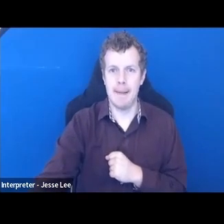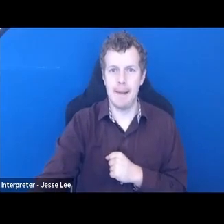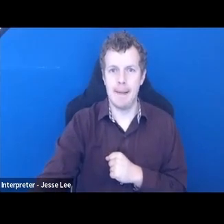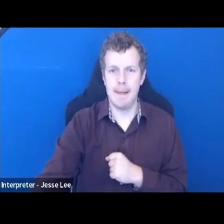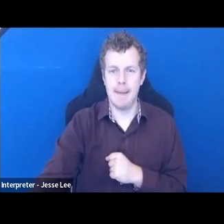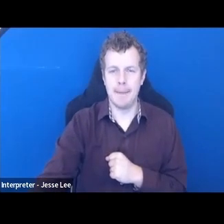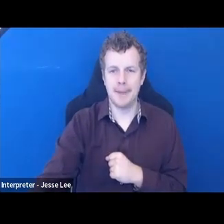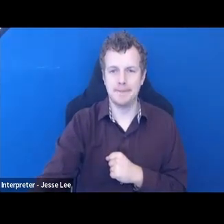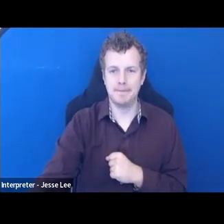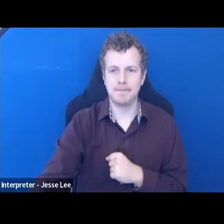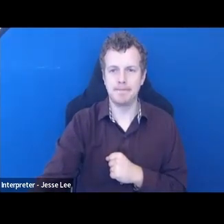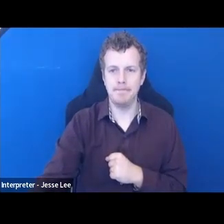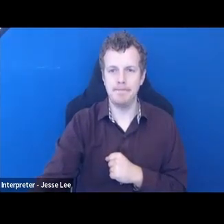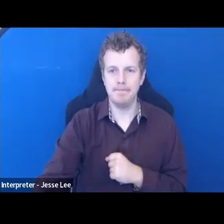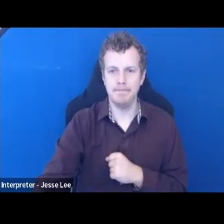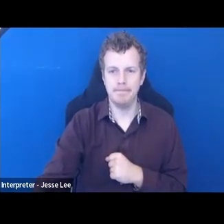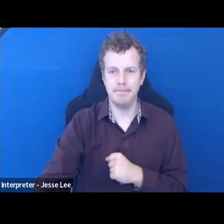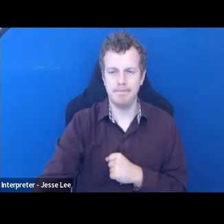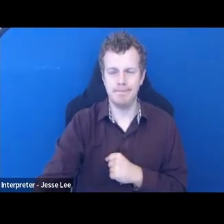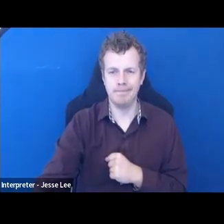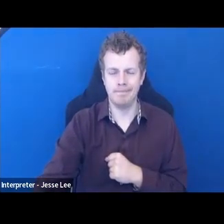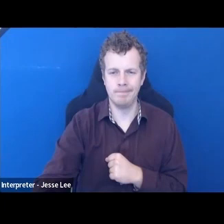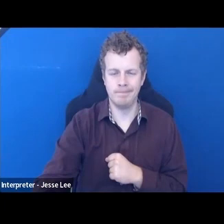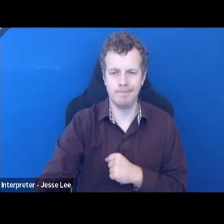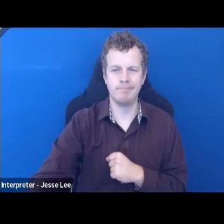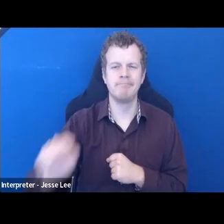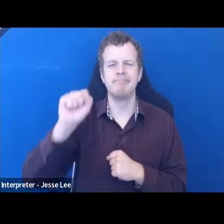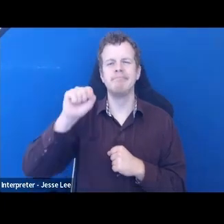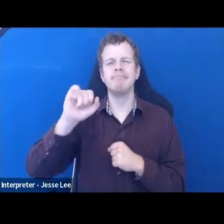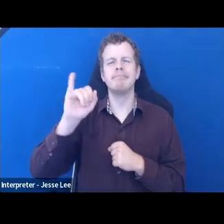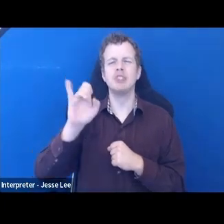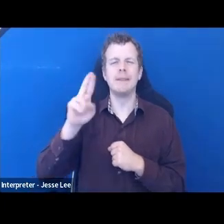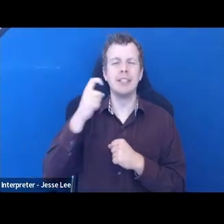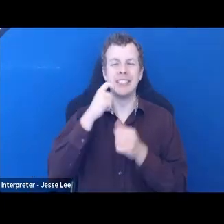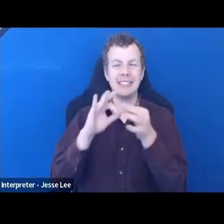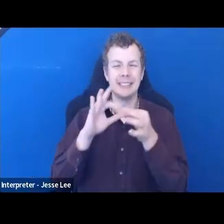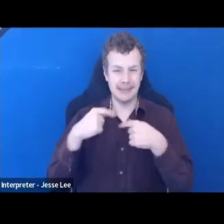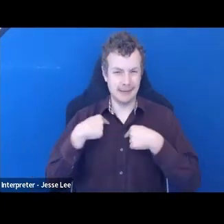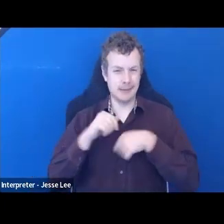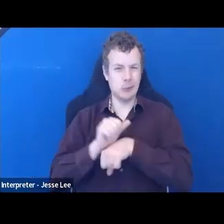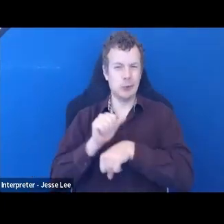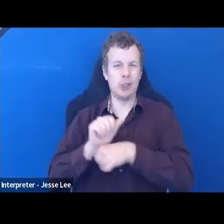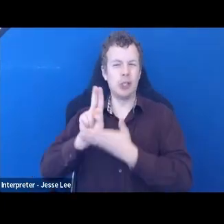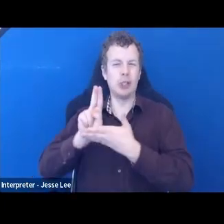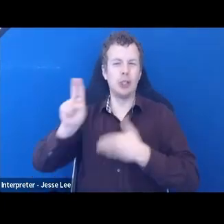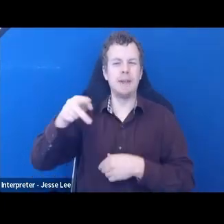So I - as Jennifer mentioned, I am at the University of Pittsburgh in the Department